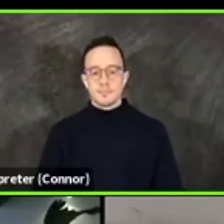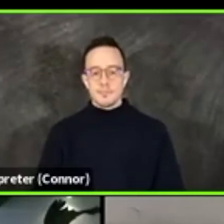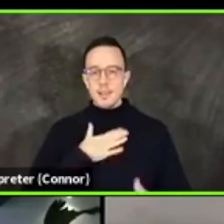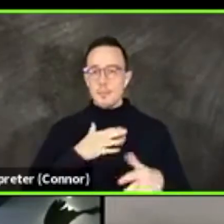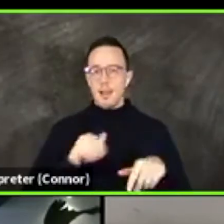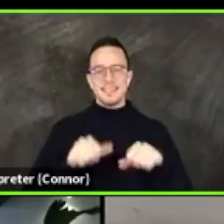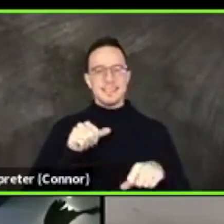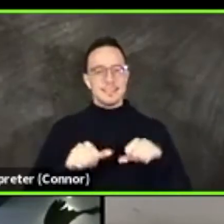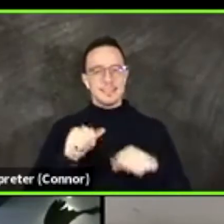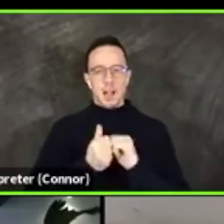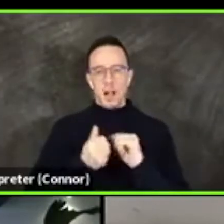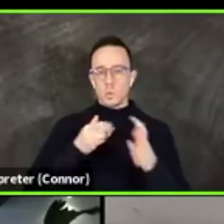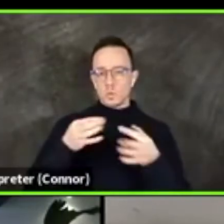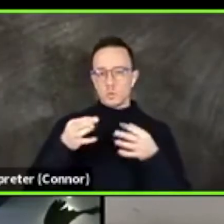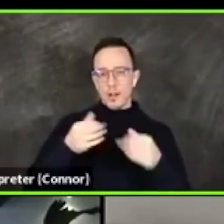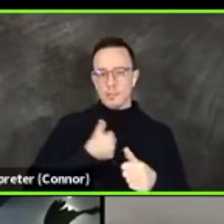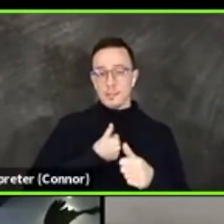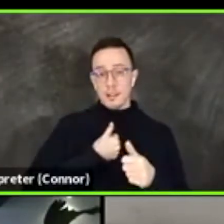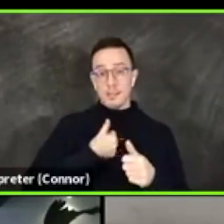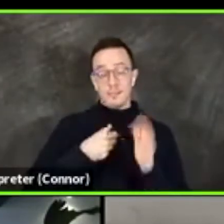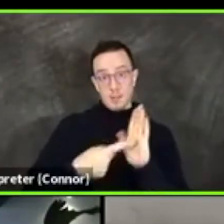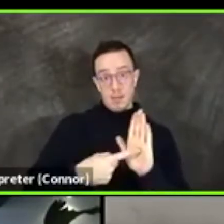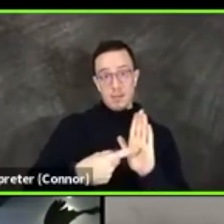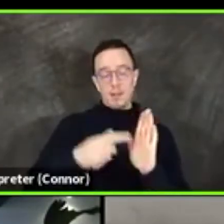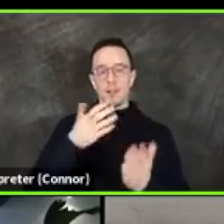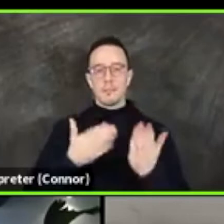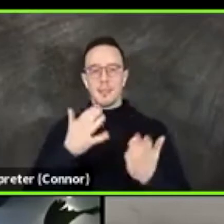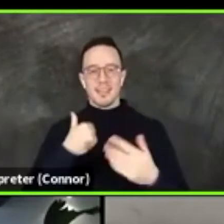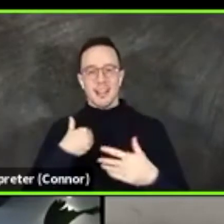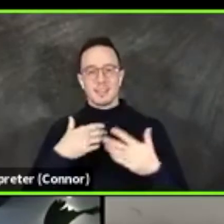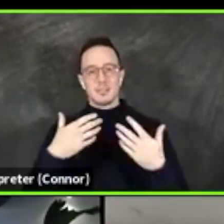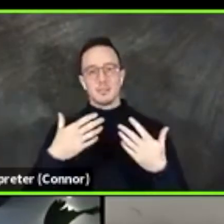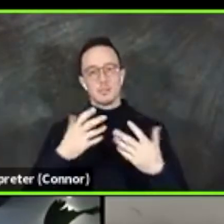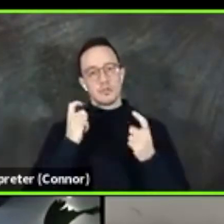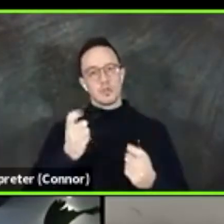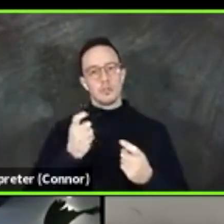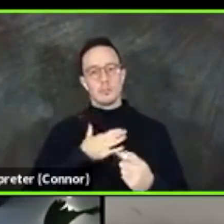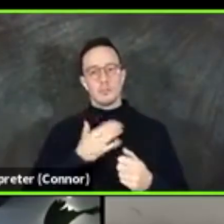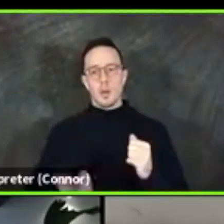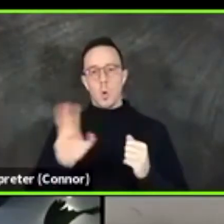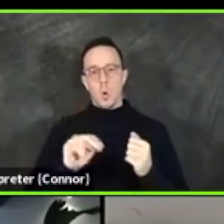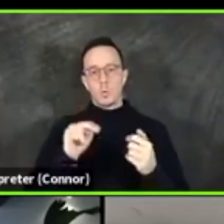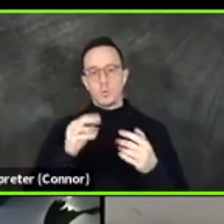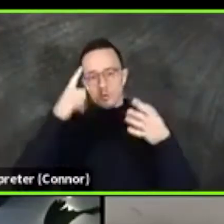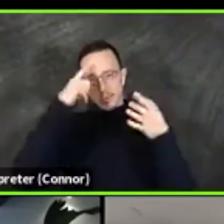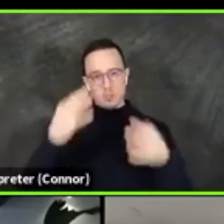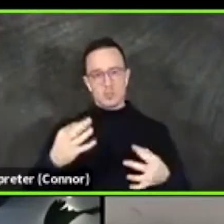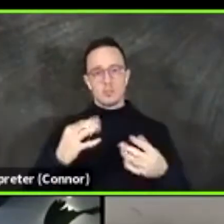SELF-DESCRIPTION, FOR EXAMPLE. MAYBE INTENSE FIRES THAT CONTRIBUTE TO MY OWN DECISIONS IN TERMS OF HOW I PRODUCE WORK.